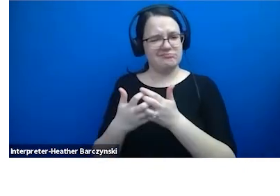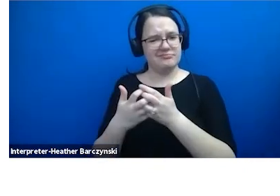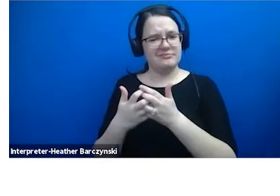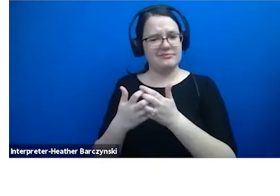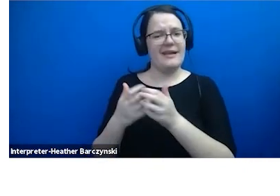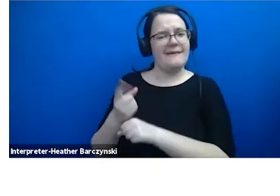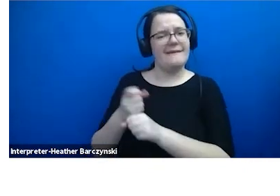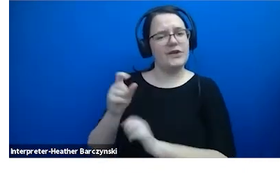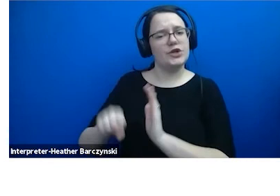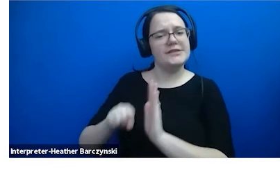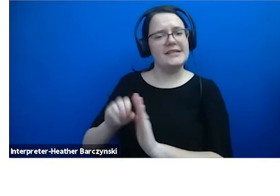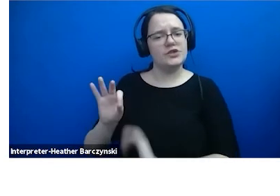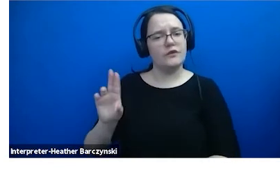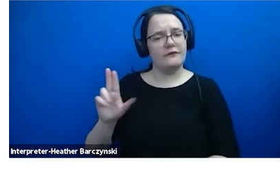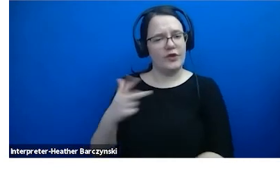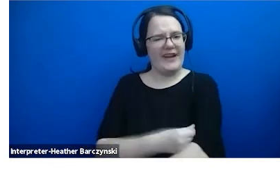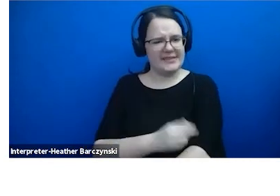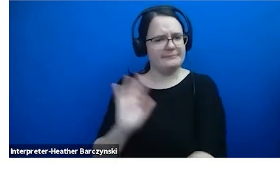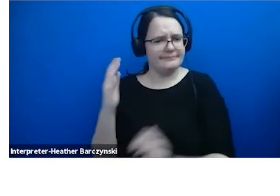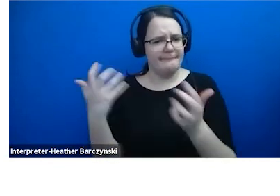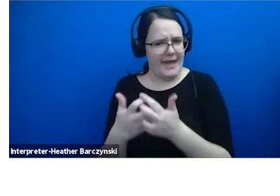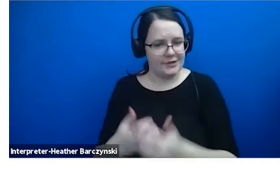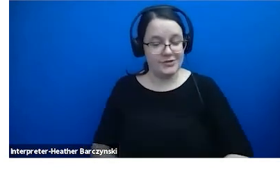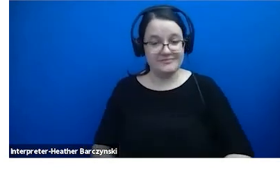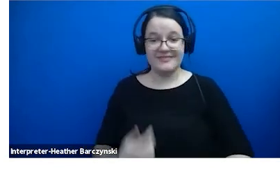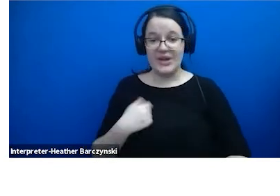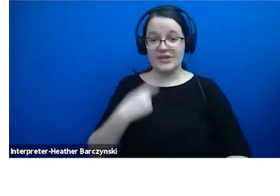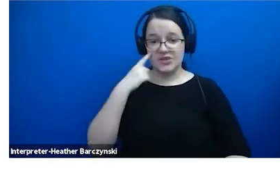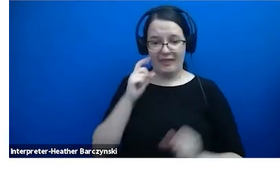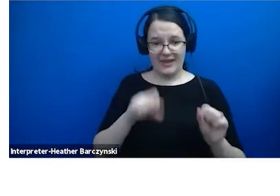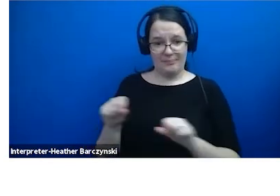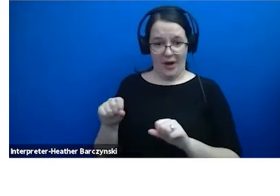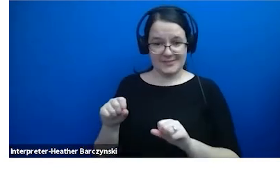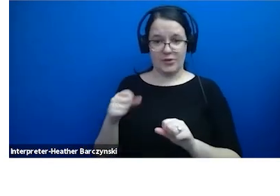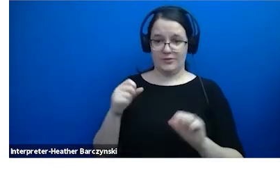possible to move the needle as we demonstrated locally here at your medicine next slide please